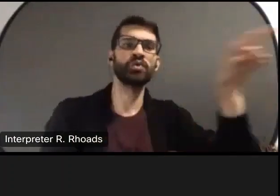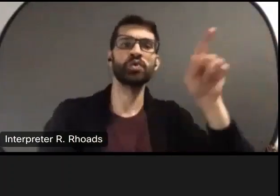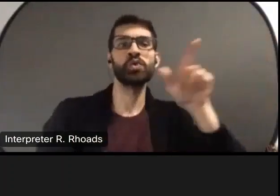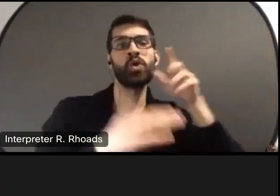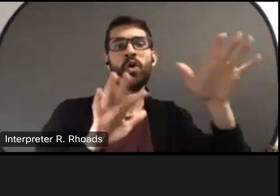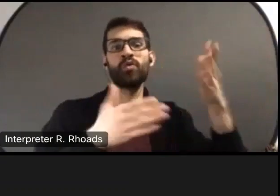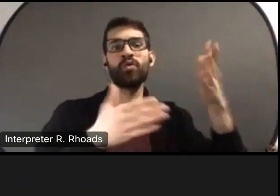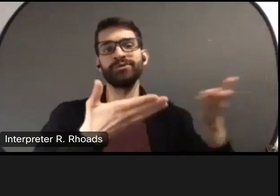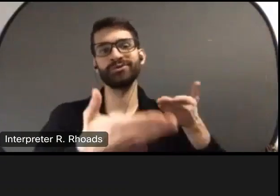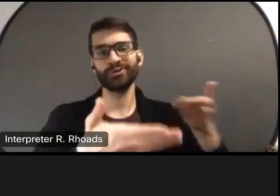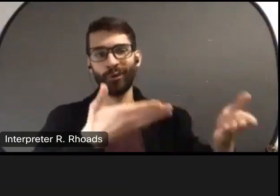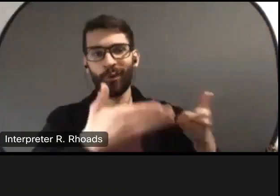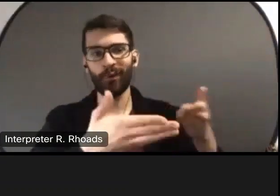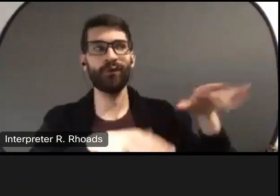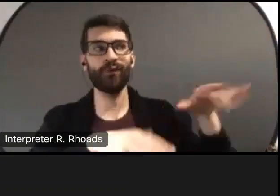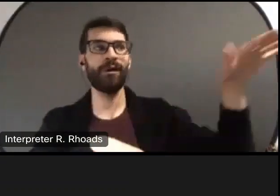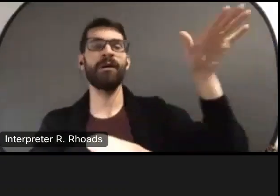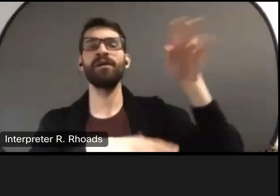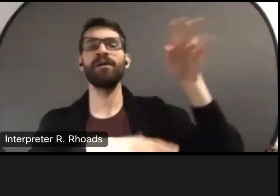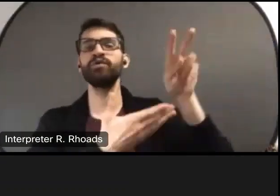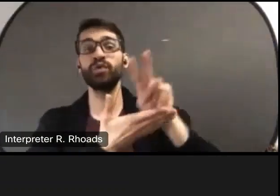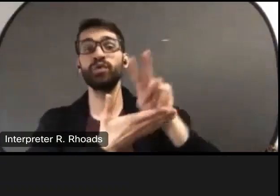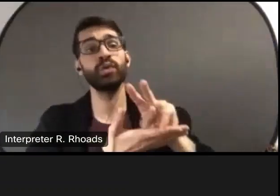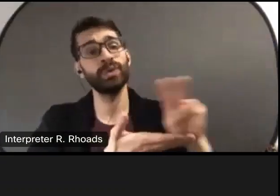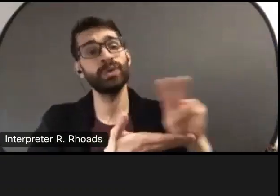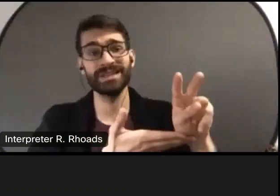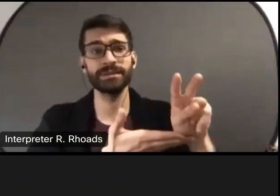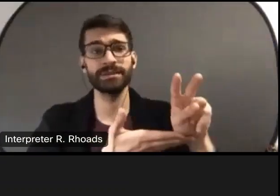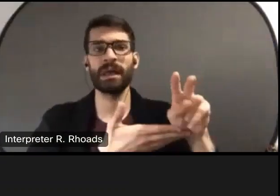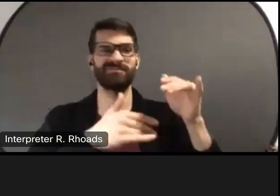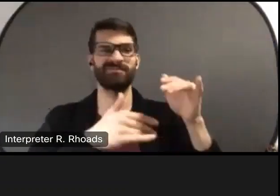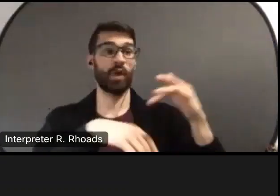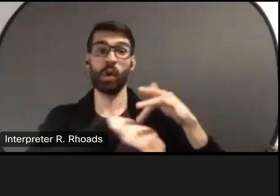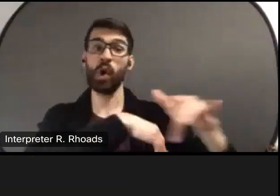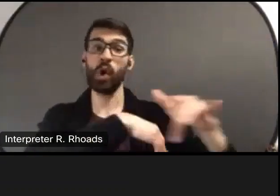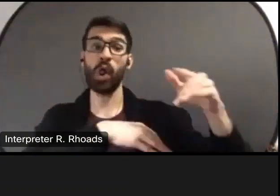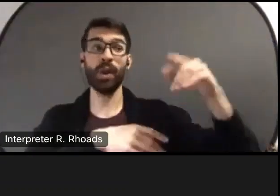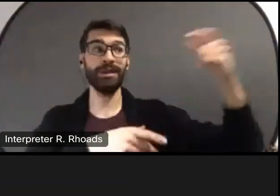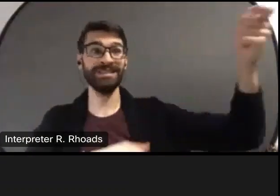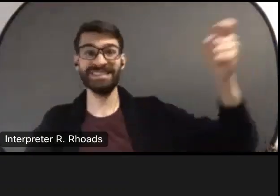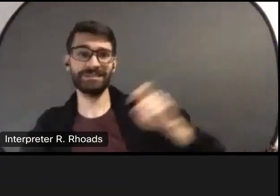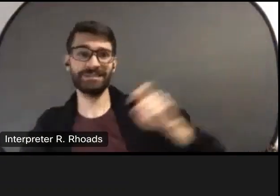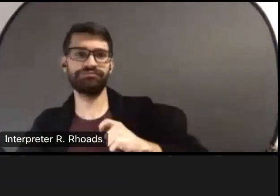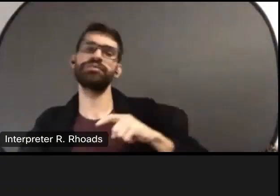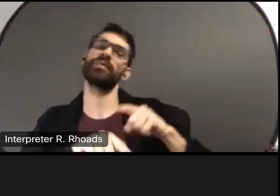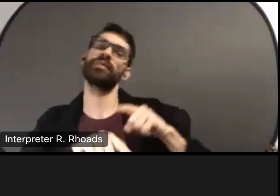capacity for the next two weeks, so there's a bit of a dance and juggling act to transition